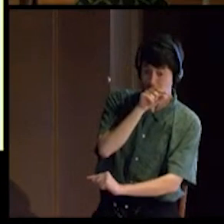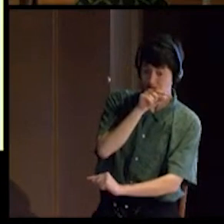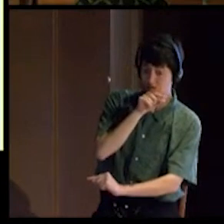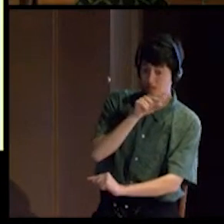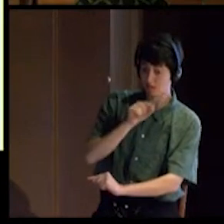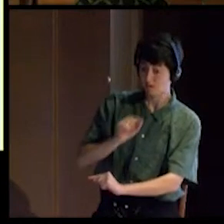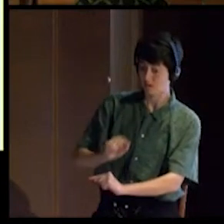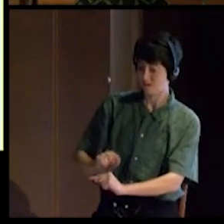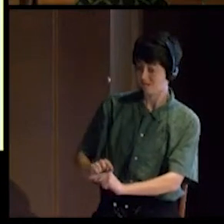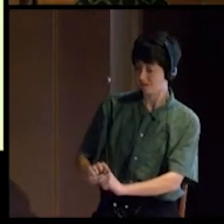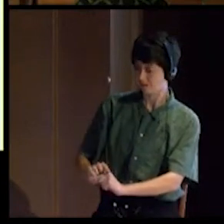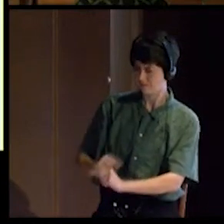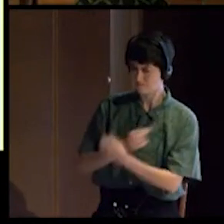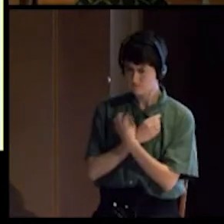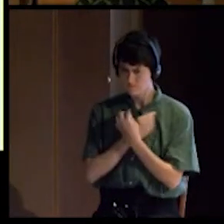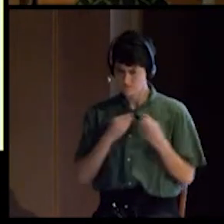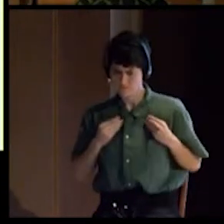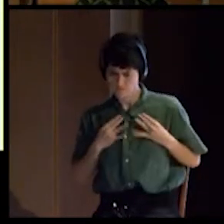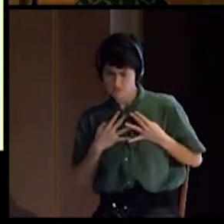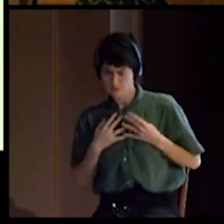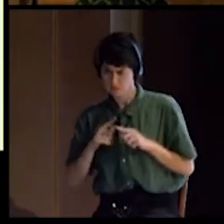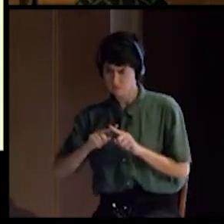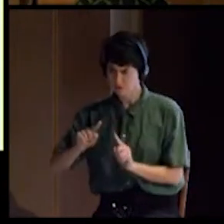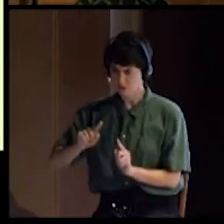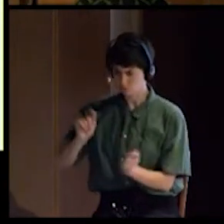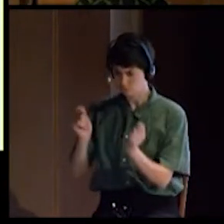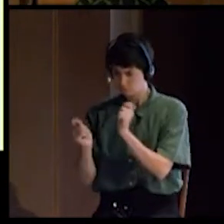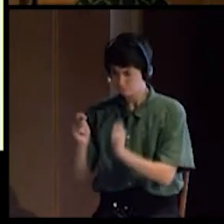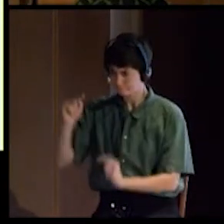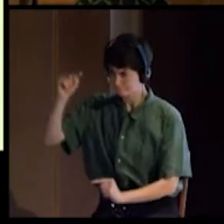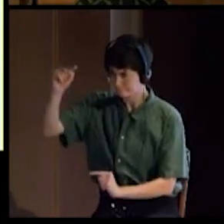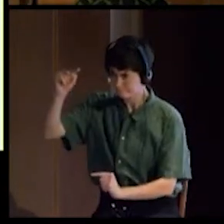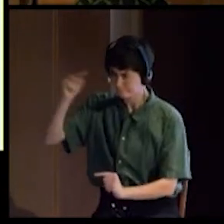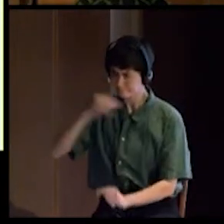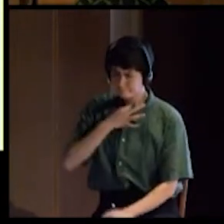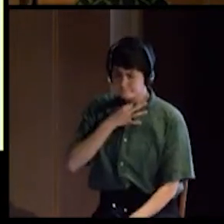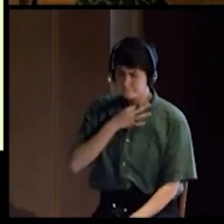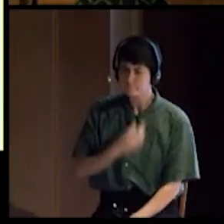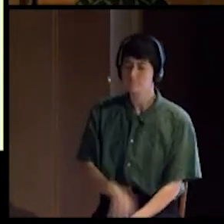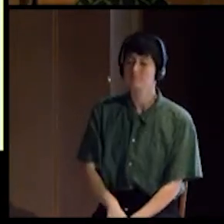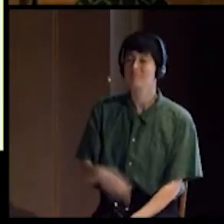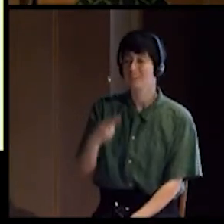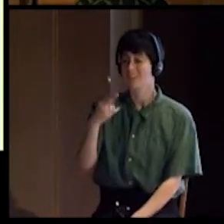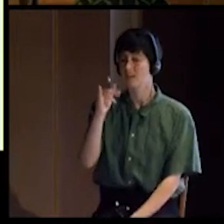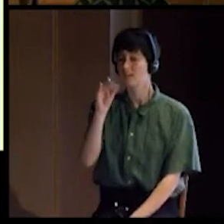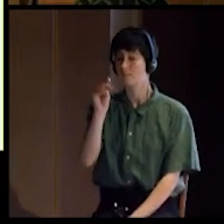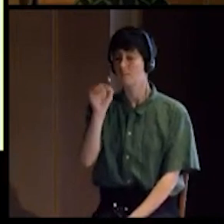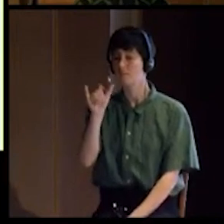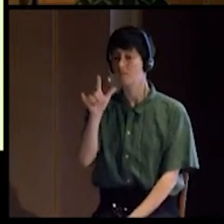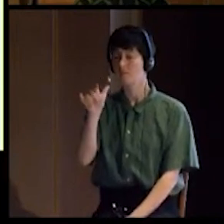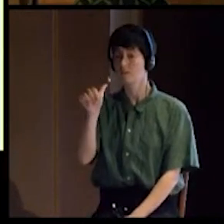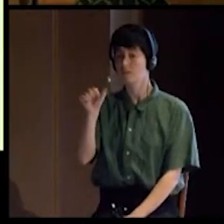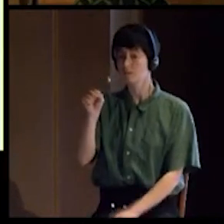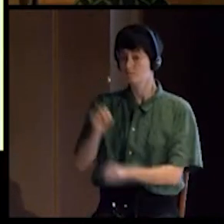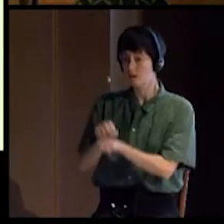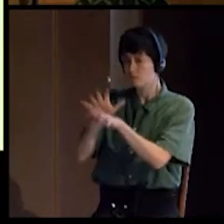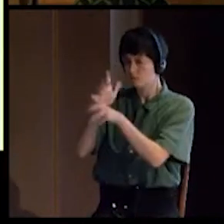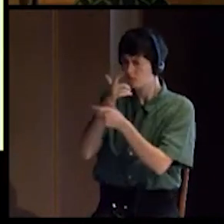Himalayan birds are really interesting because Himalayas are a very young mountain range. And Himalayan birds, most of the taxa that live